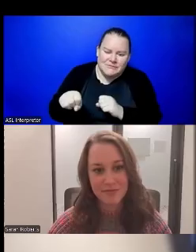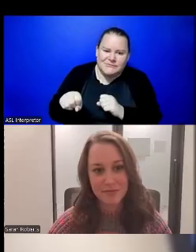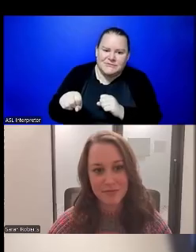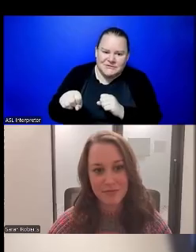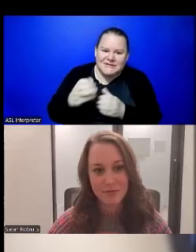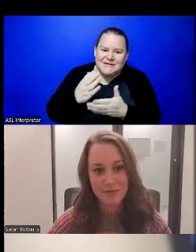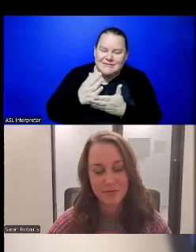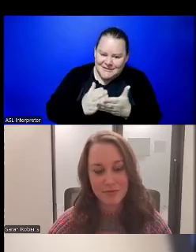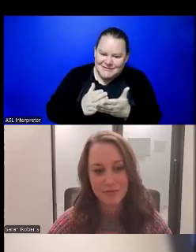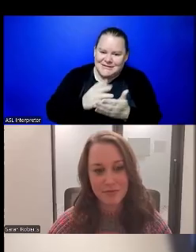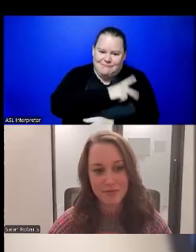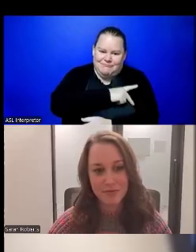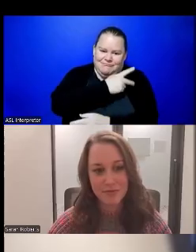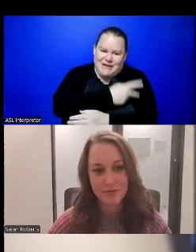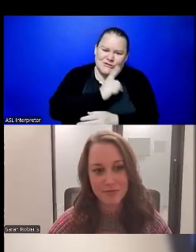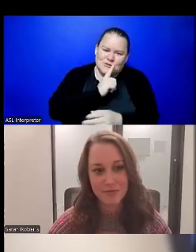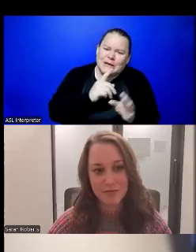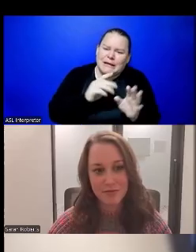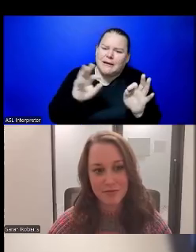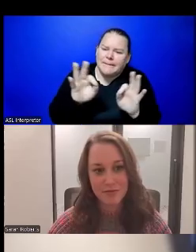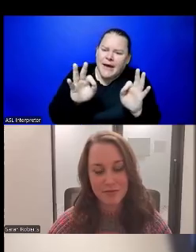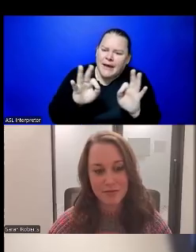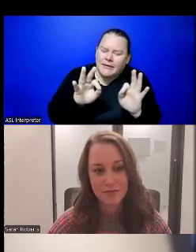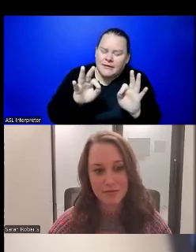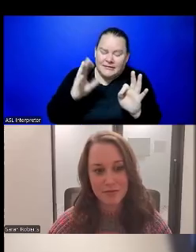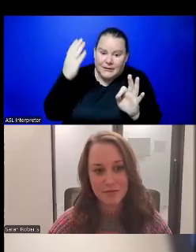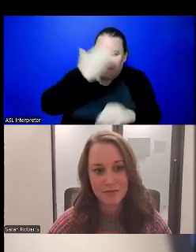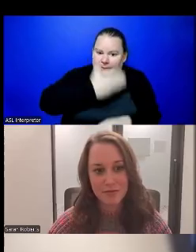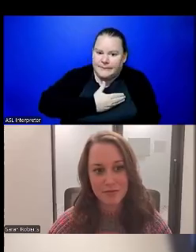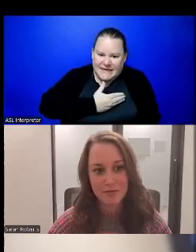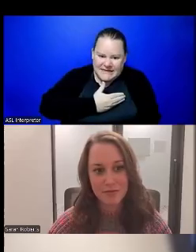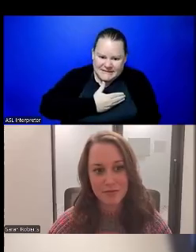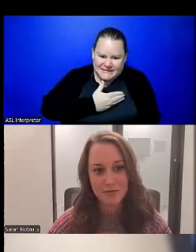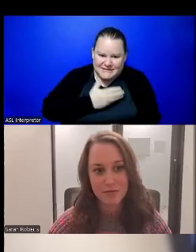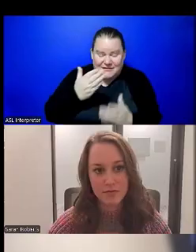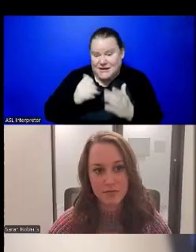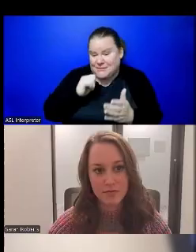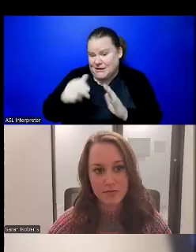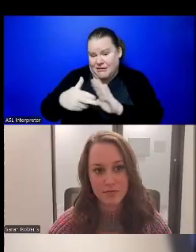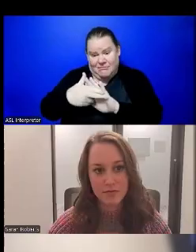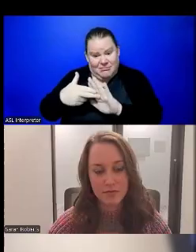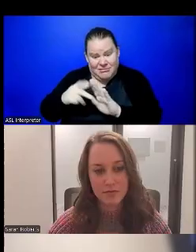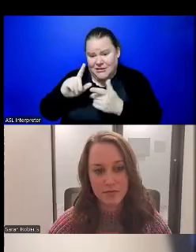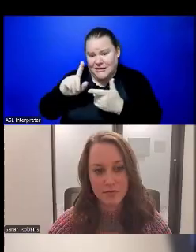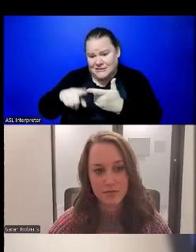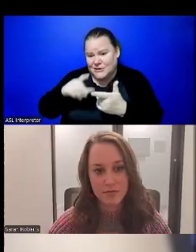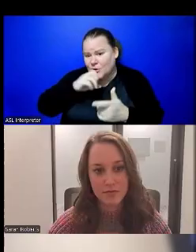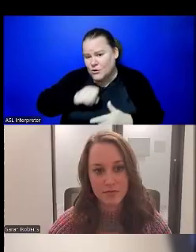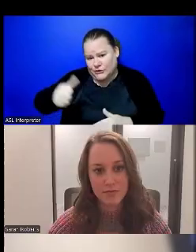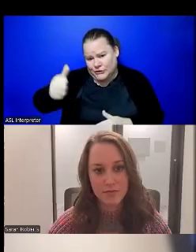patients who are very mild on the spectrum that got missed and may not get diagnosed until older in childhood, but pretty